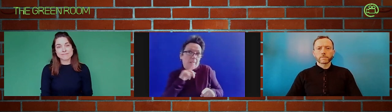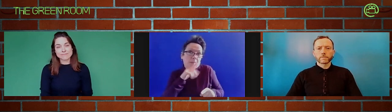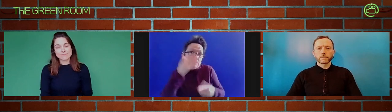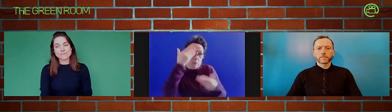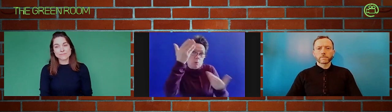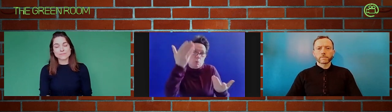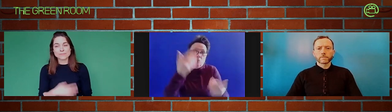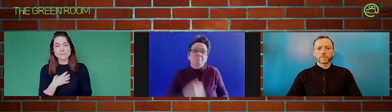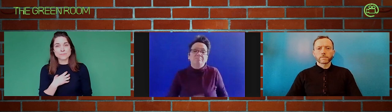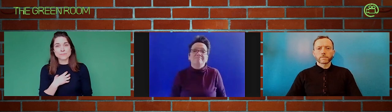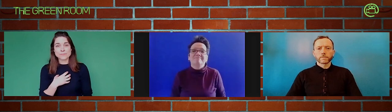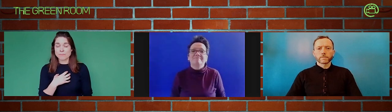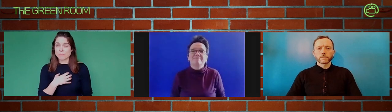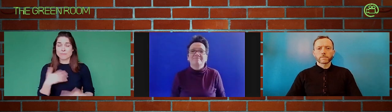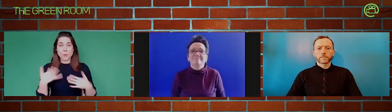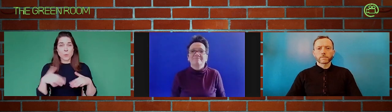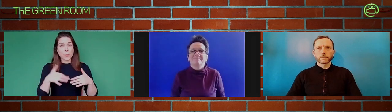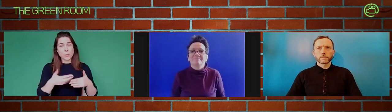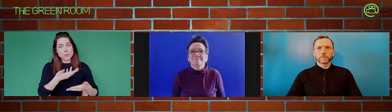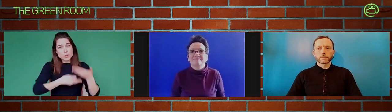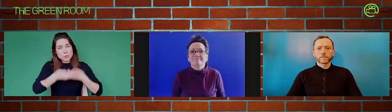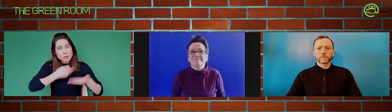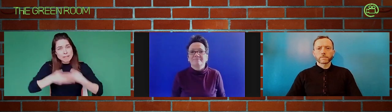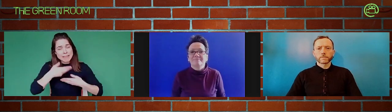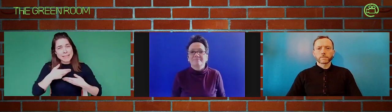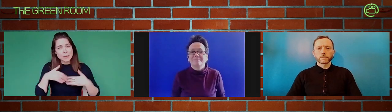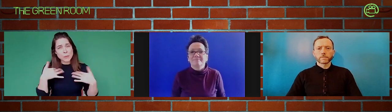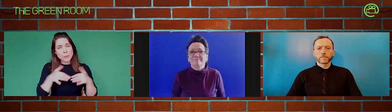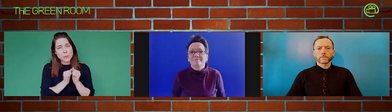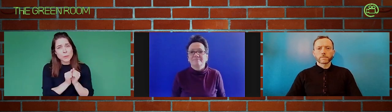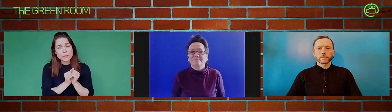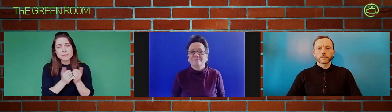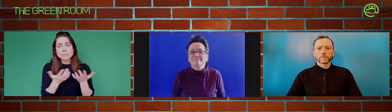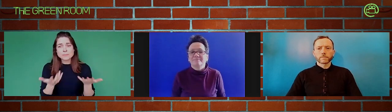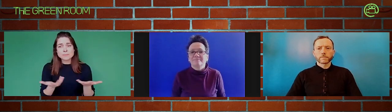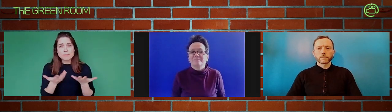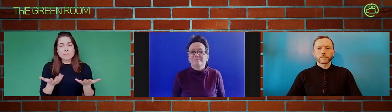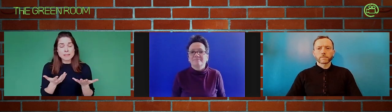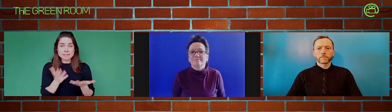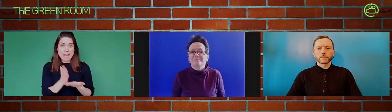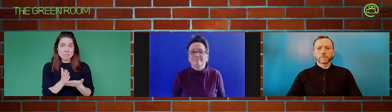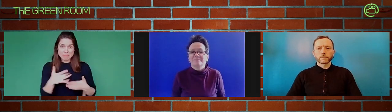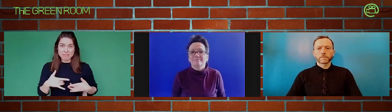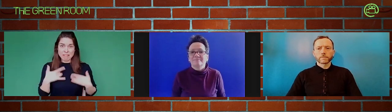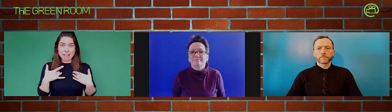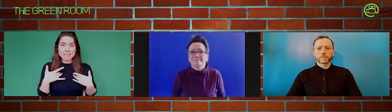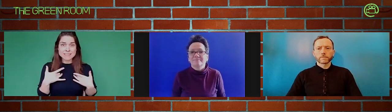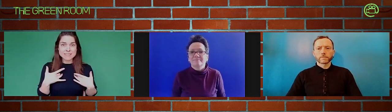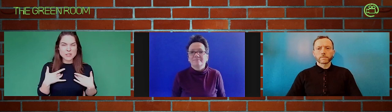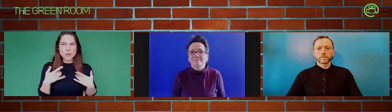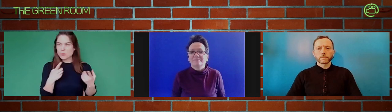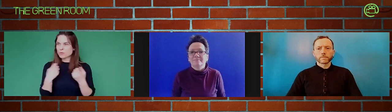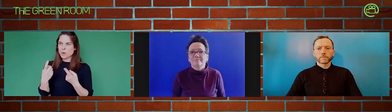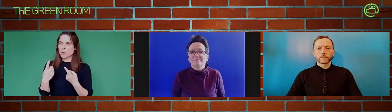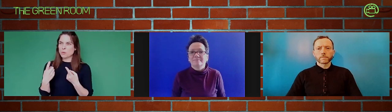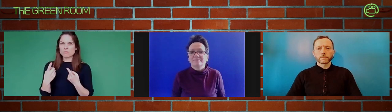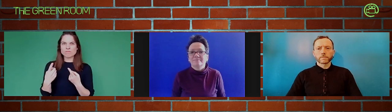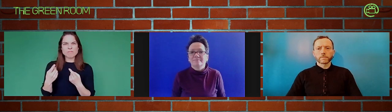that's an amazing story in the fact that you found you know, it does feel like that doesn't it, you find your people. And a lot of people don't even know that